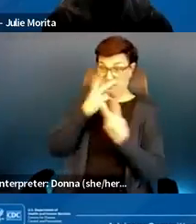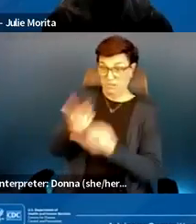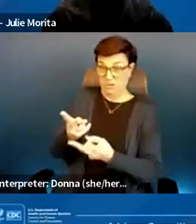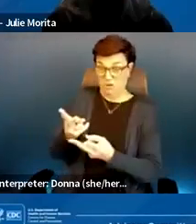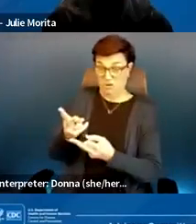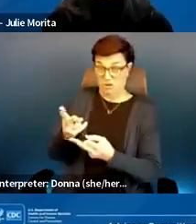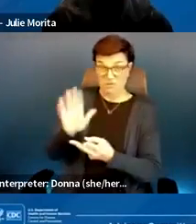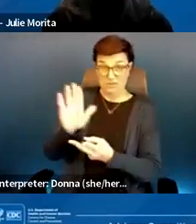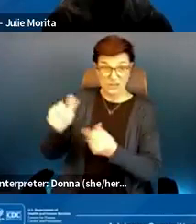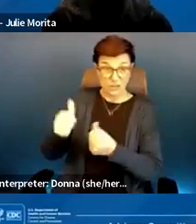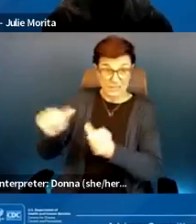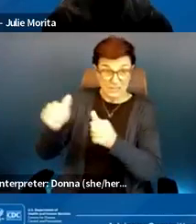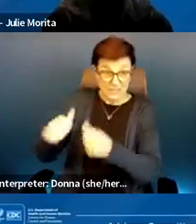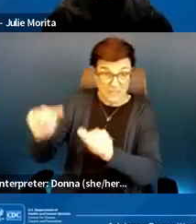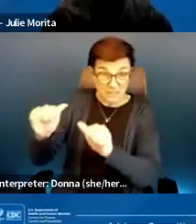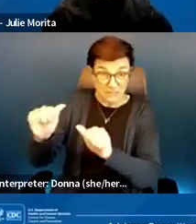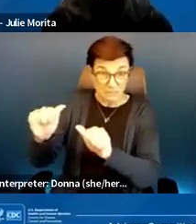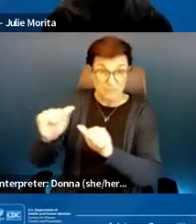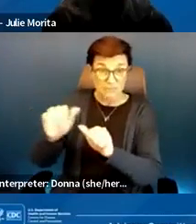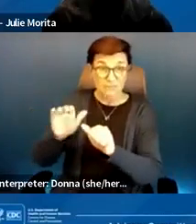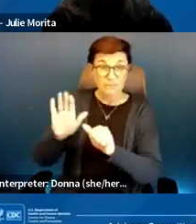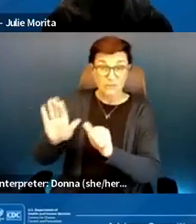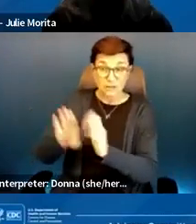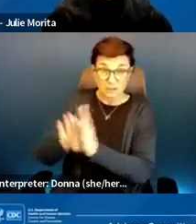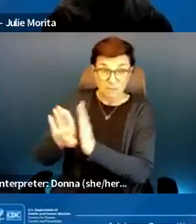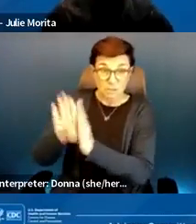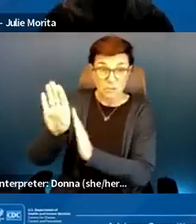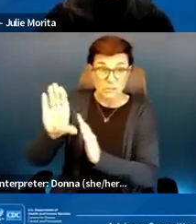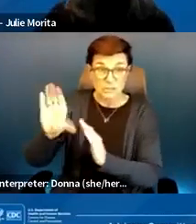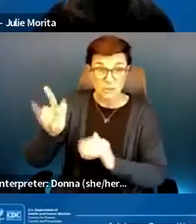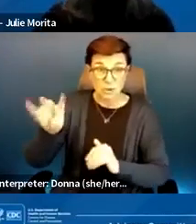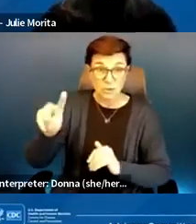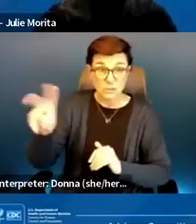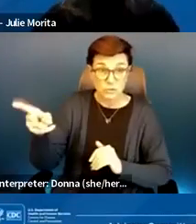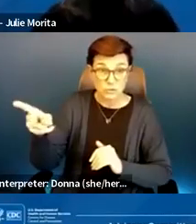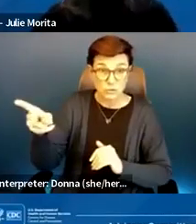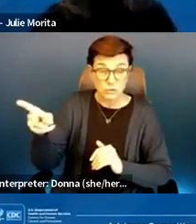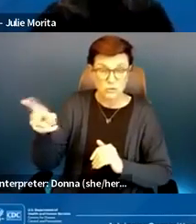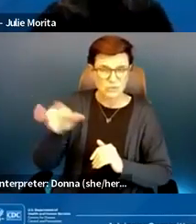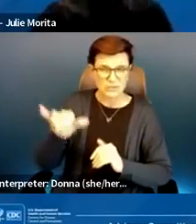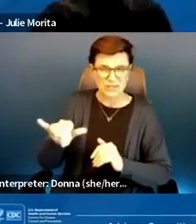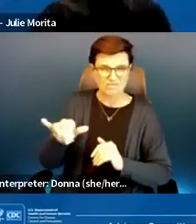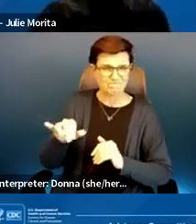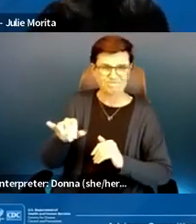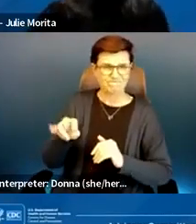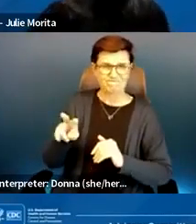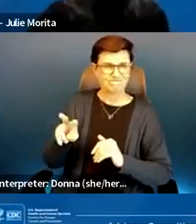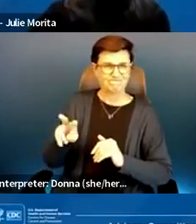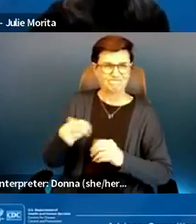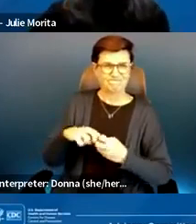with the emergence of SARS-CoV-2 and, you know, together with the work group, you know, I still feel